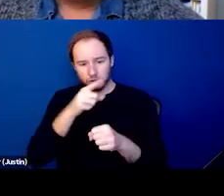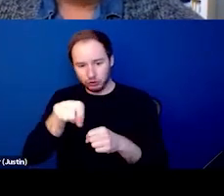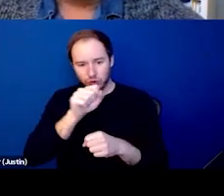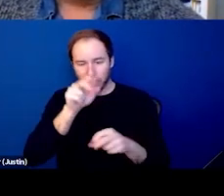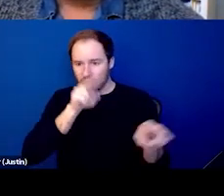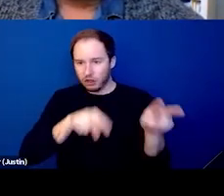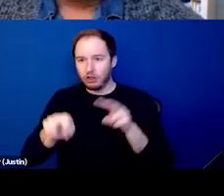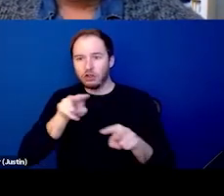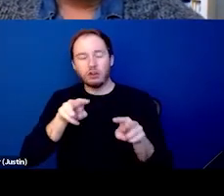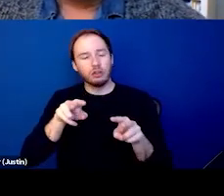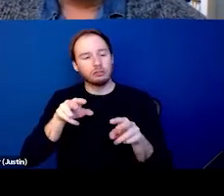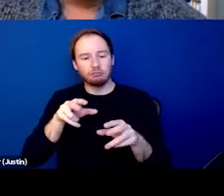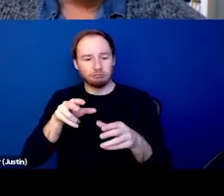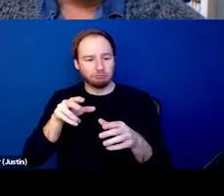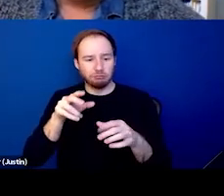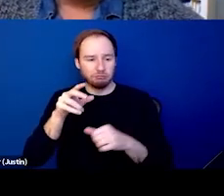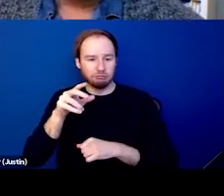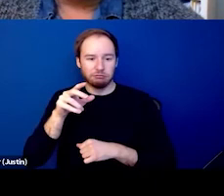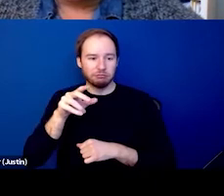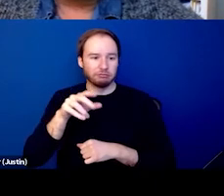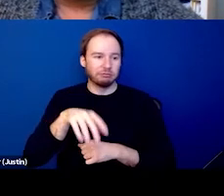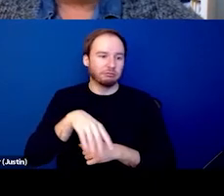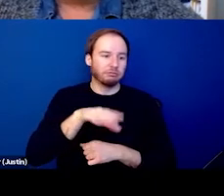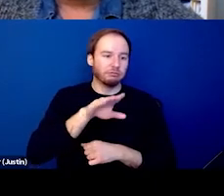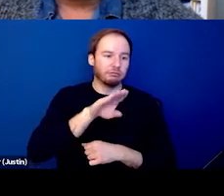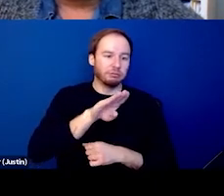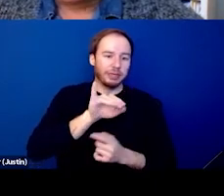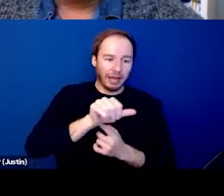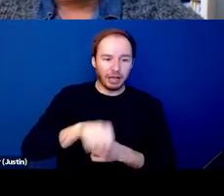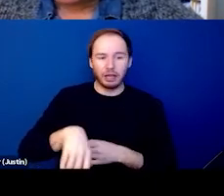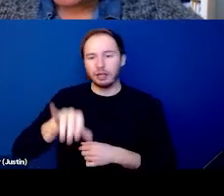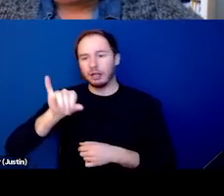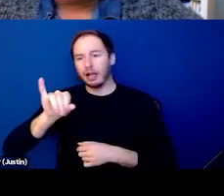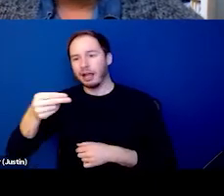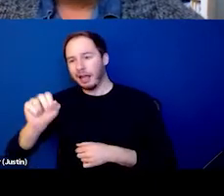some other resources for BIA and IHS, so check that out as well.